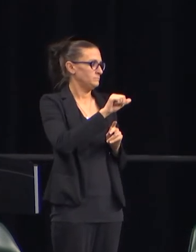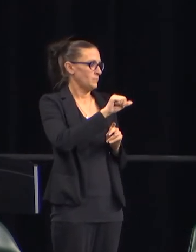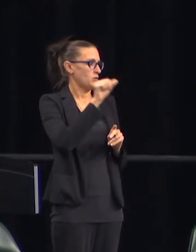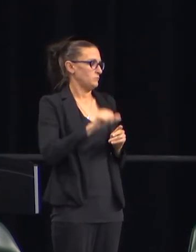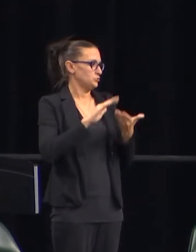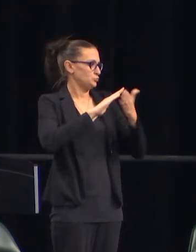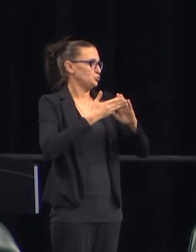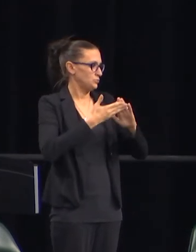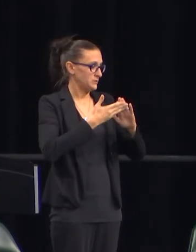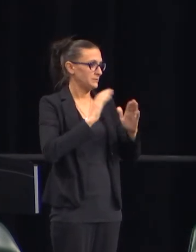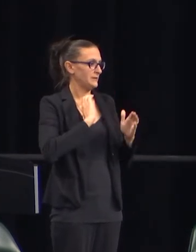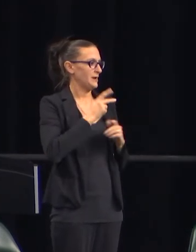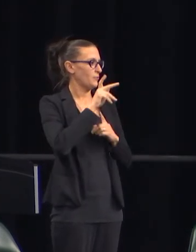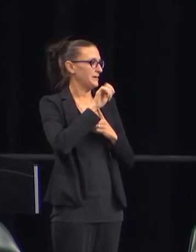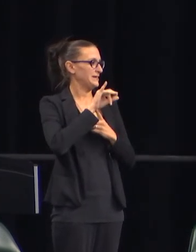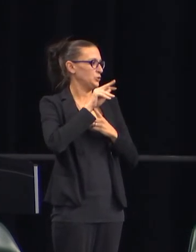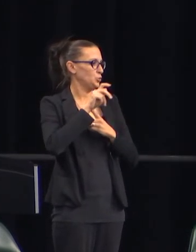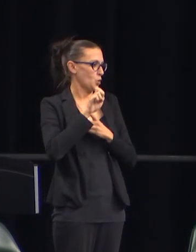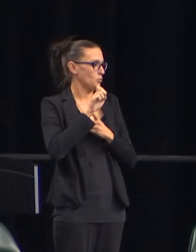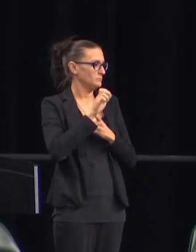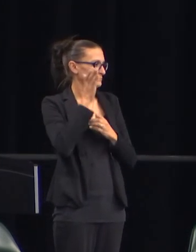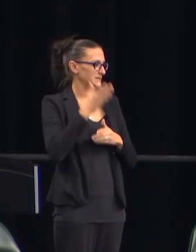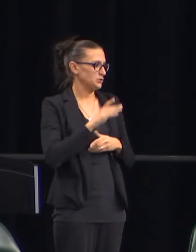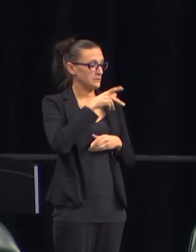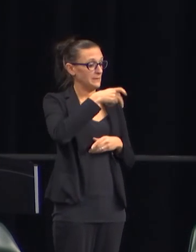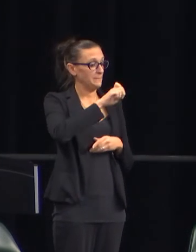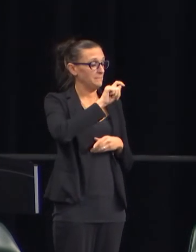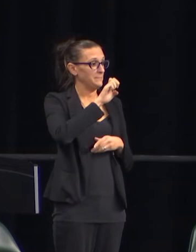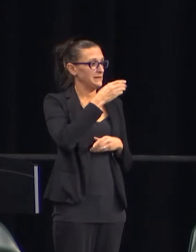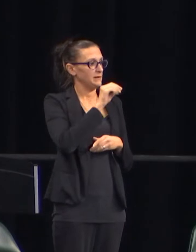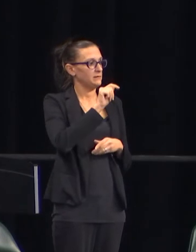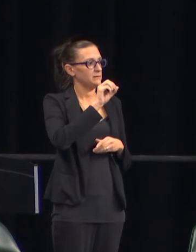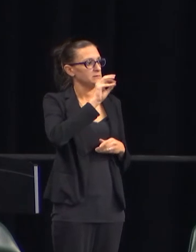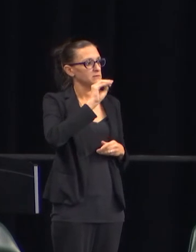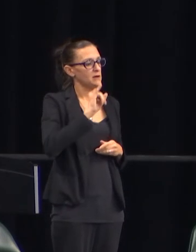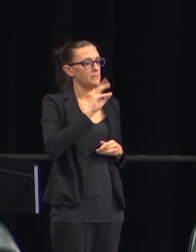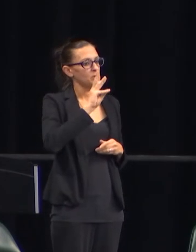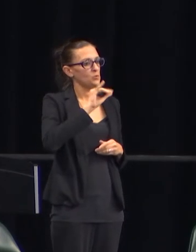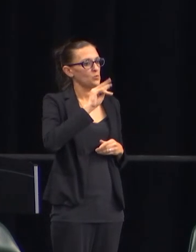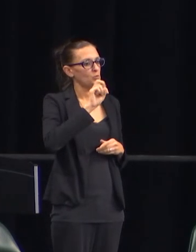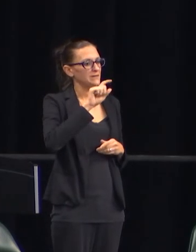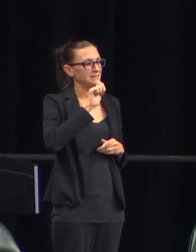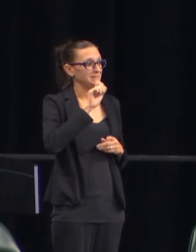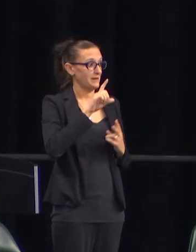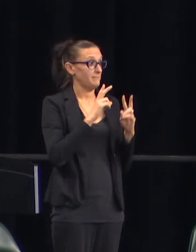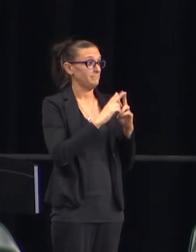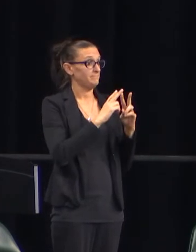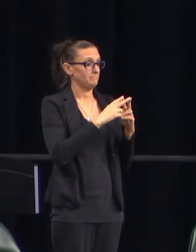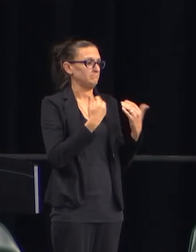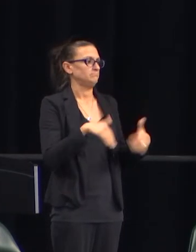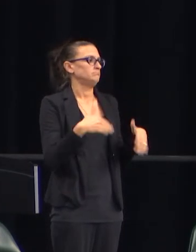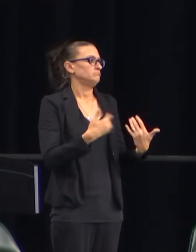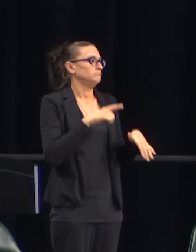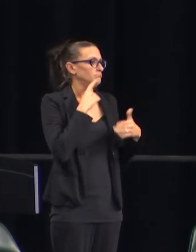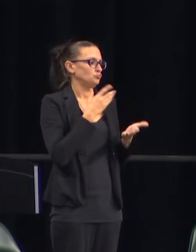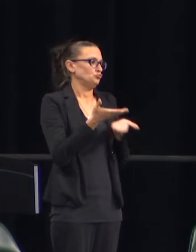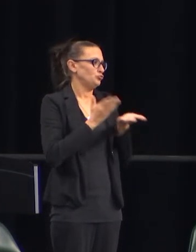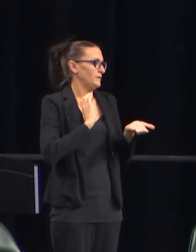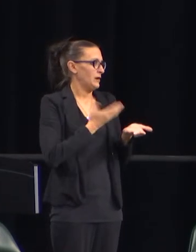Our keynote speakers, Pete and Tomi Winstead, Pete and Tomi together serve our community in everything